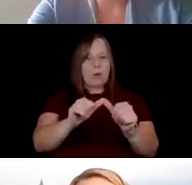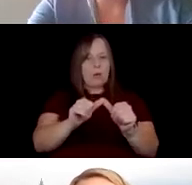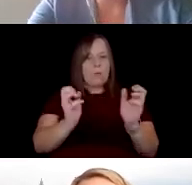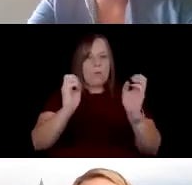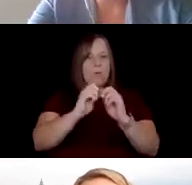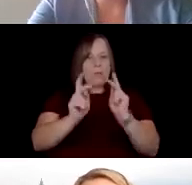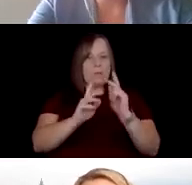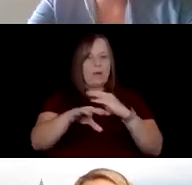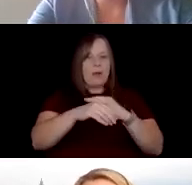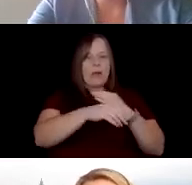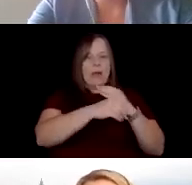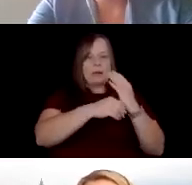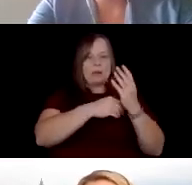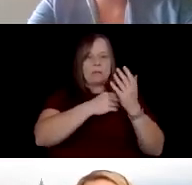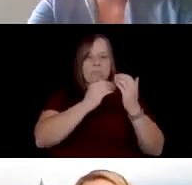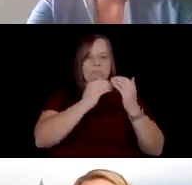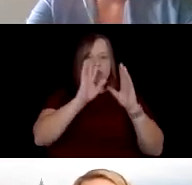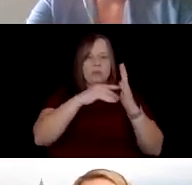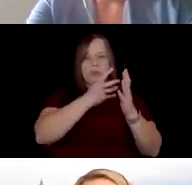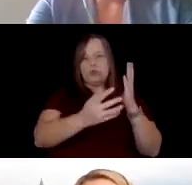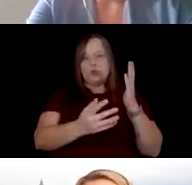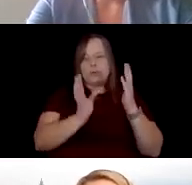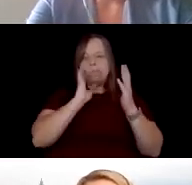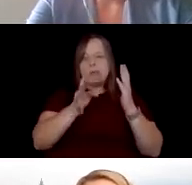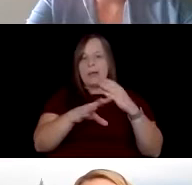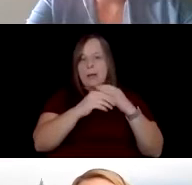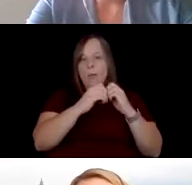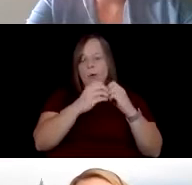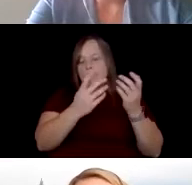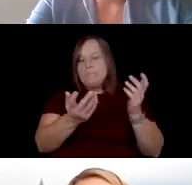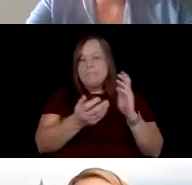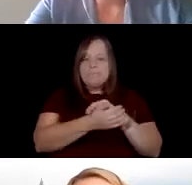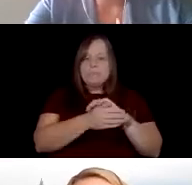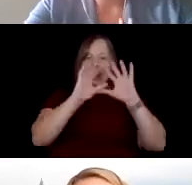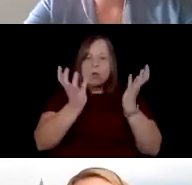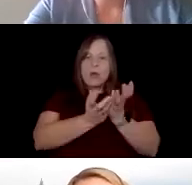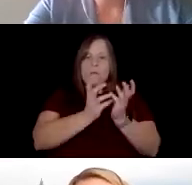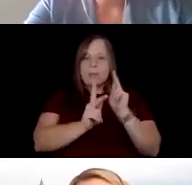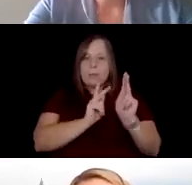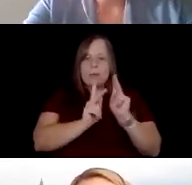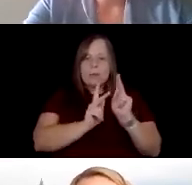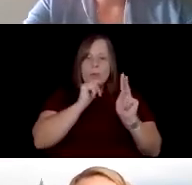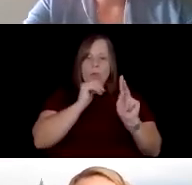being added cumulatively to this chart. And this covers people, this is people who...